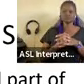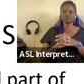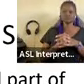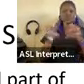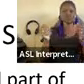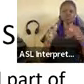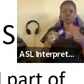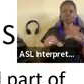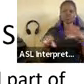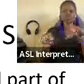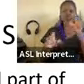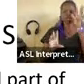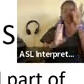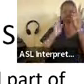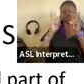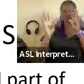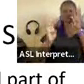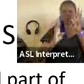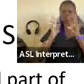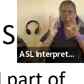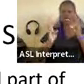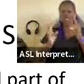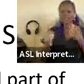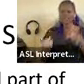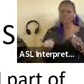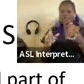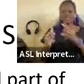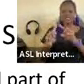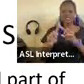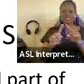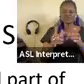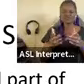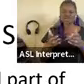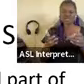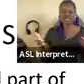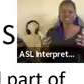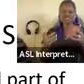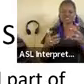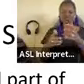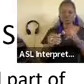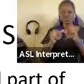avenues of involvement and mechanisms to continue and to engage with our community